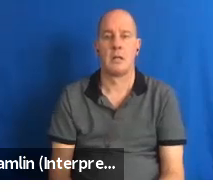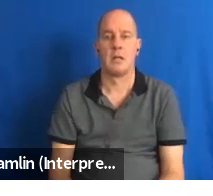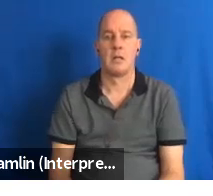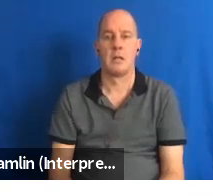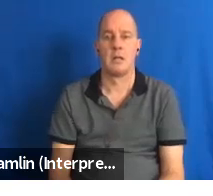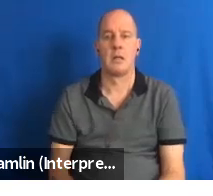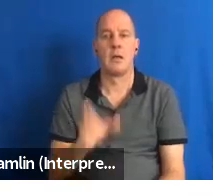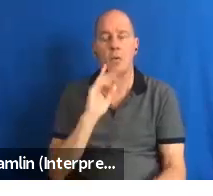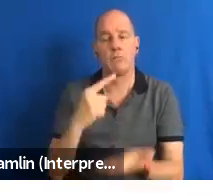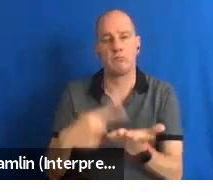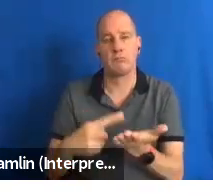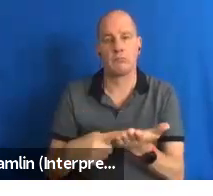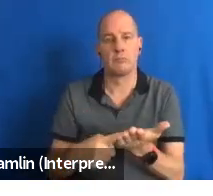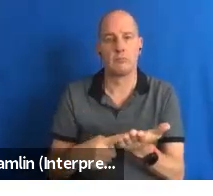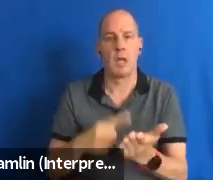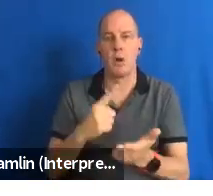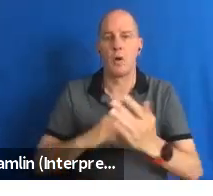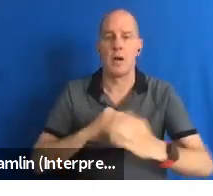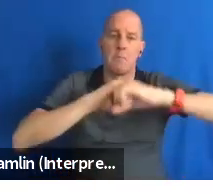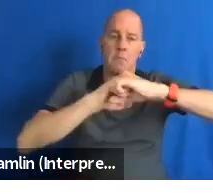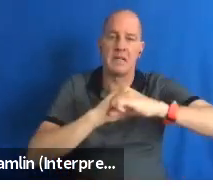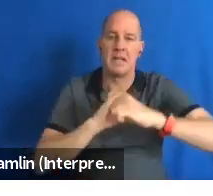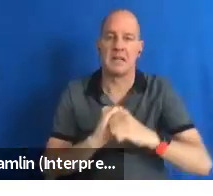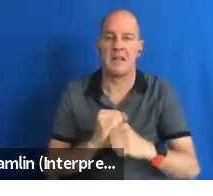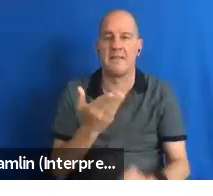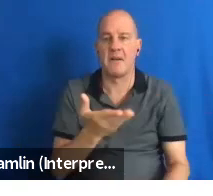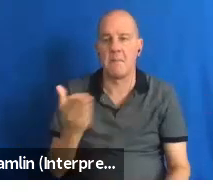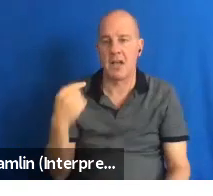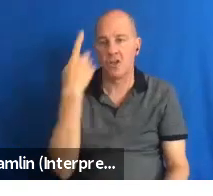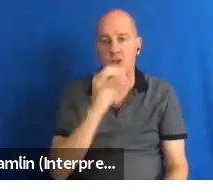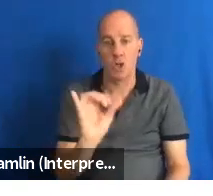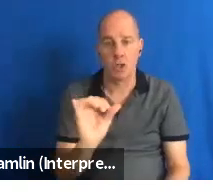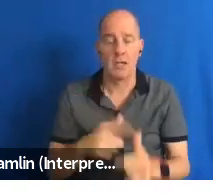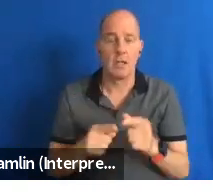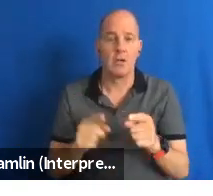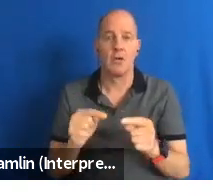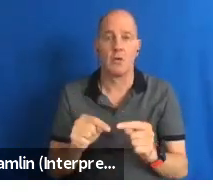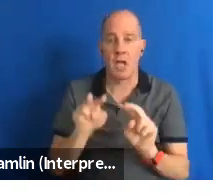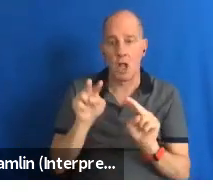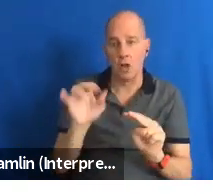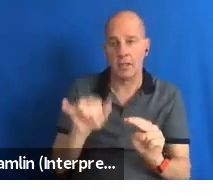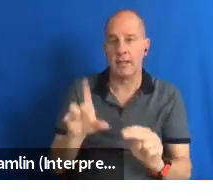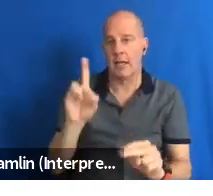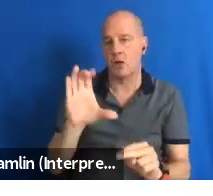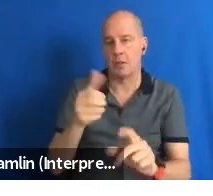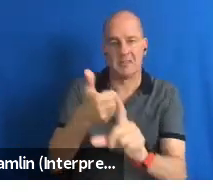what these protective measures look like. And so you can refer to that document.